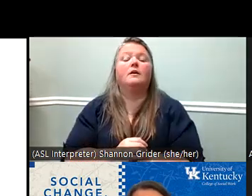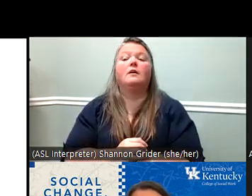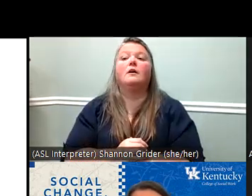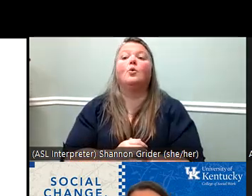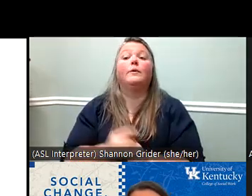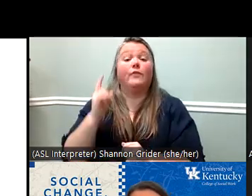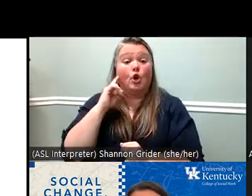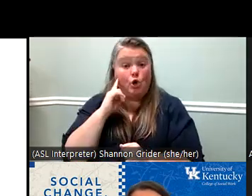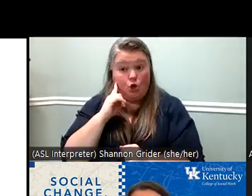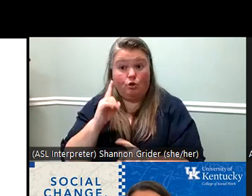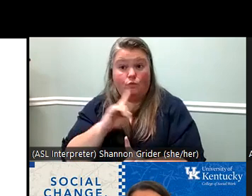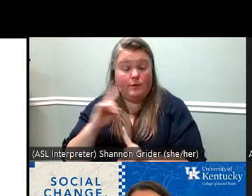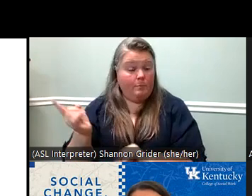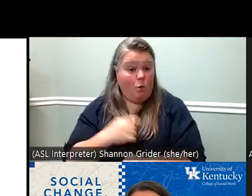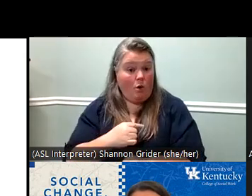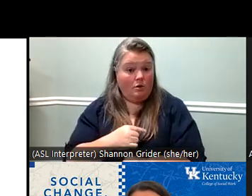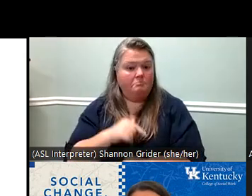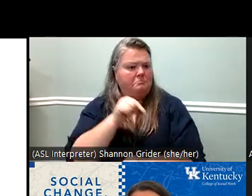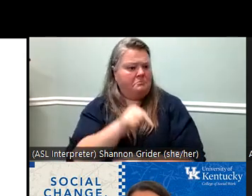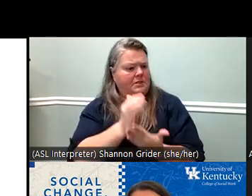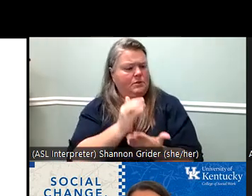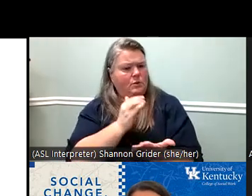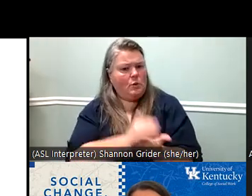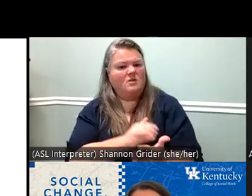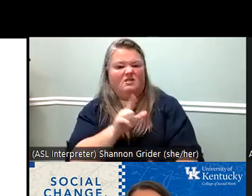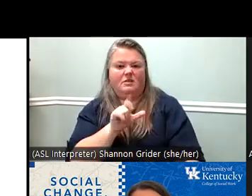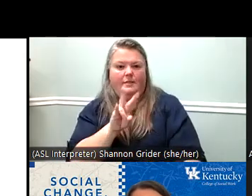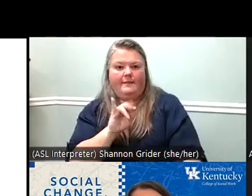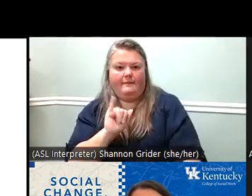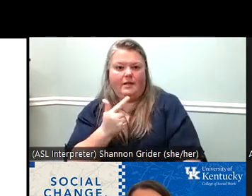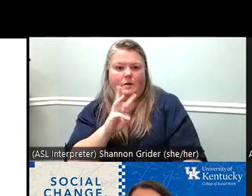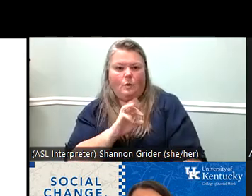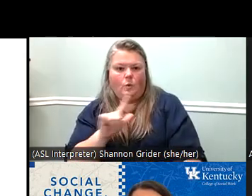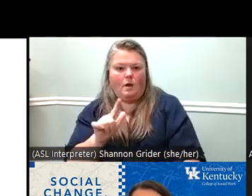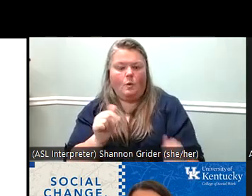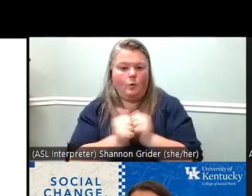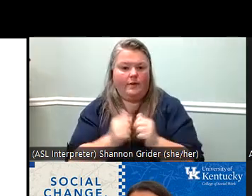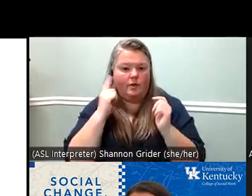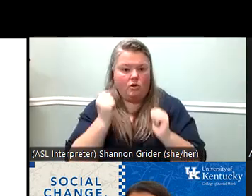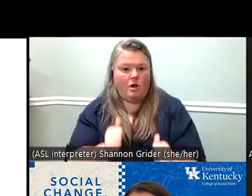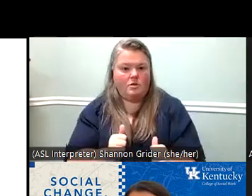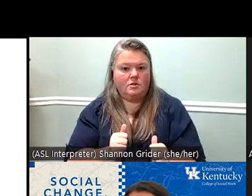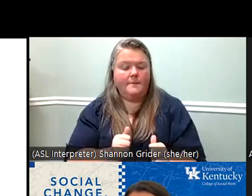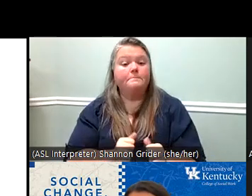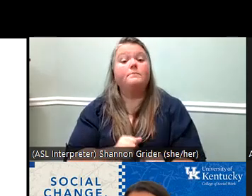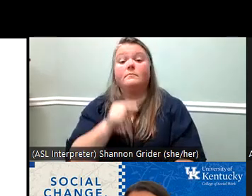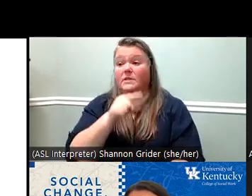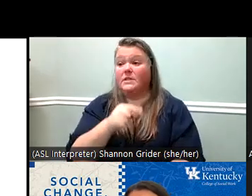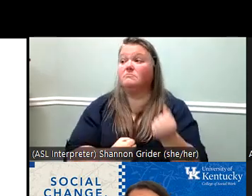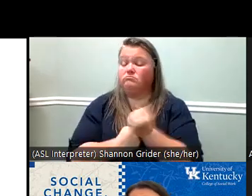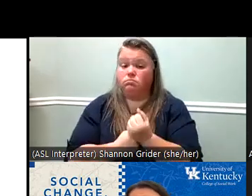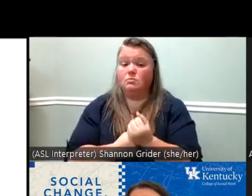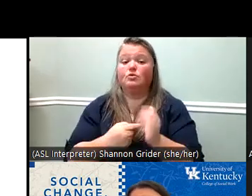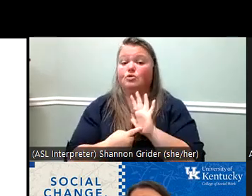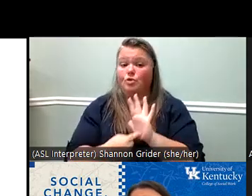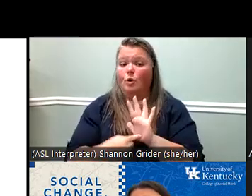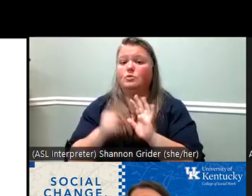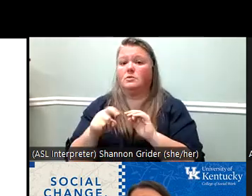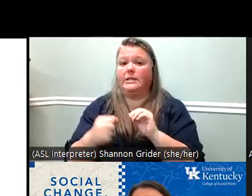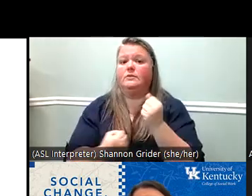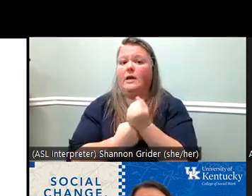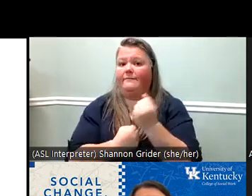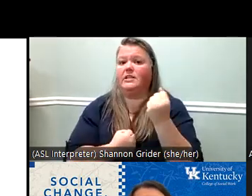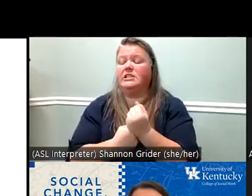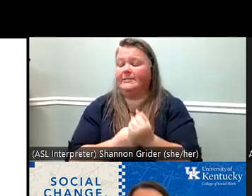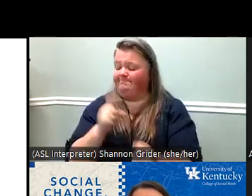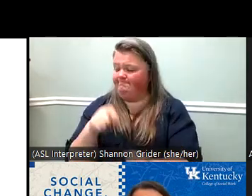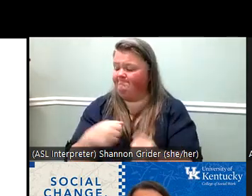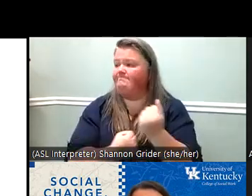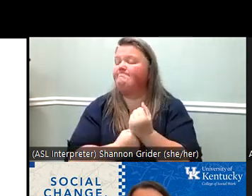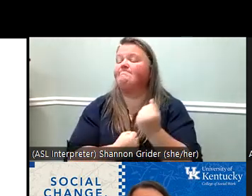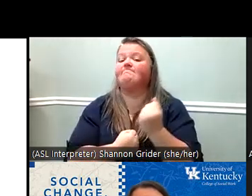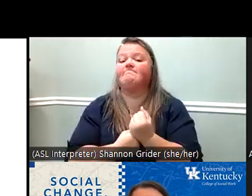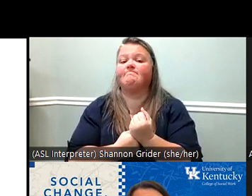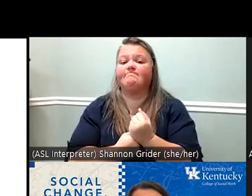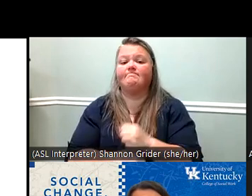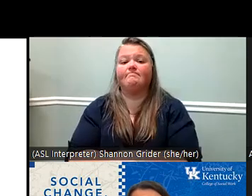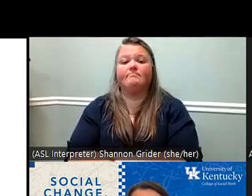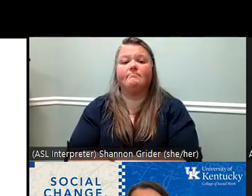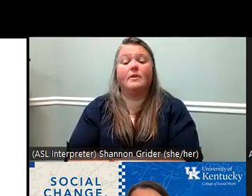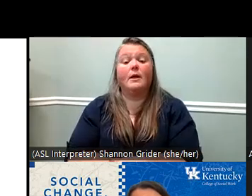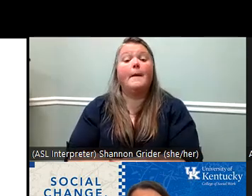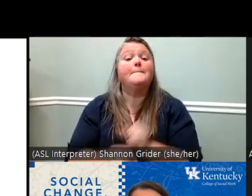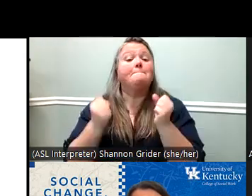WE'RE TRYING TO SHARE, IS IT ACTUALLY IMPACTING HOW THEY FEEL, THEIR PSYCHOLOGICAL DISTRESS. IS IT IMPACTING THEIR KNOWLEDGE. SO HERE'S SOME OF OUR OUTCOMES FROM